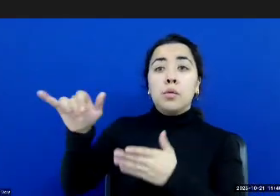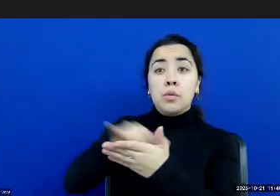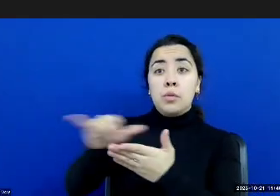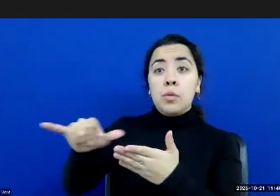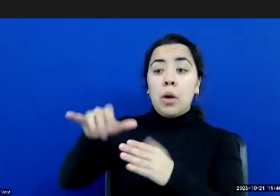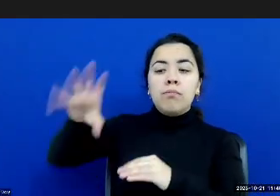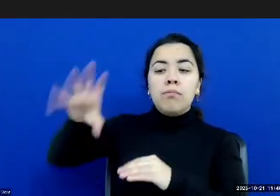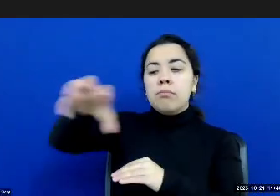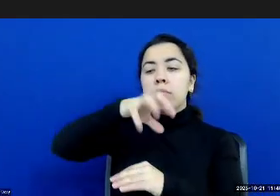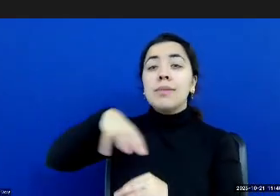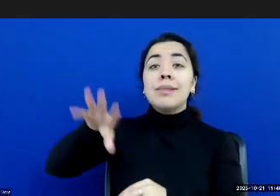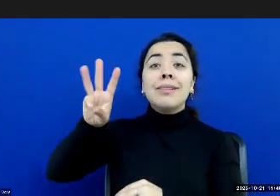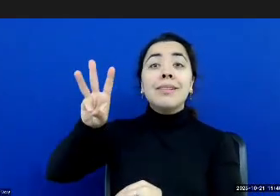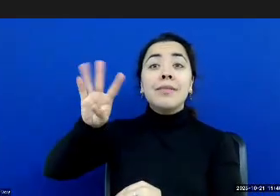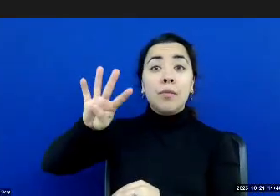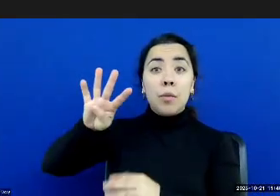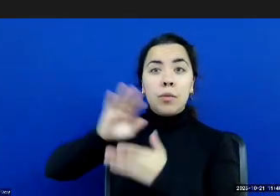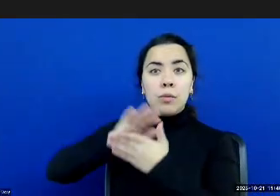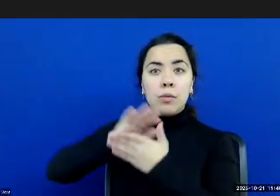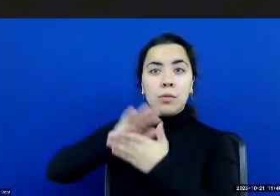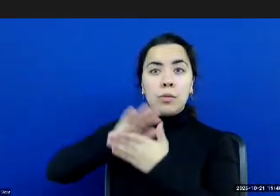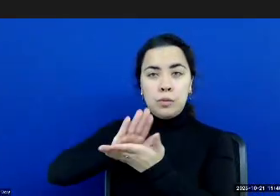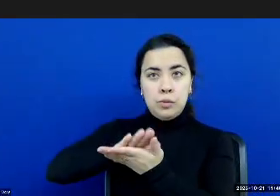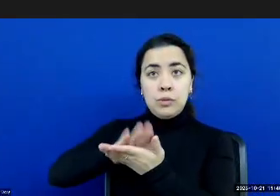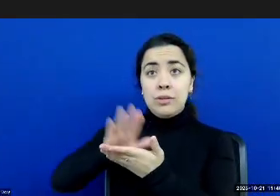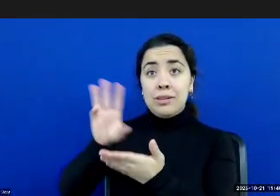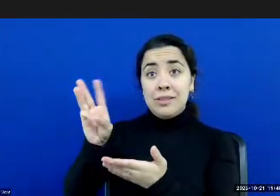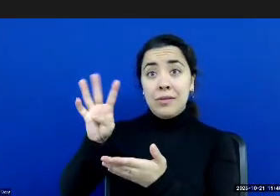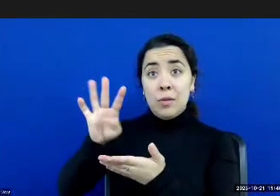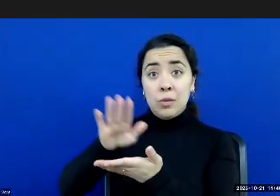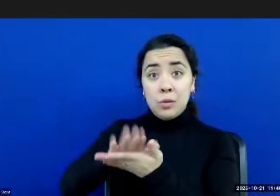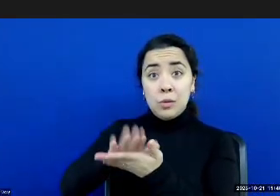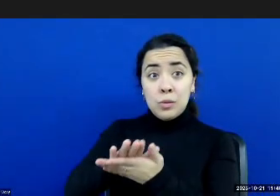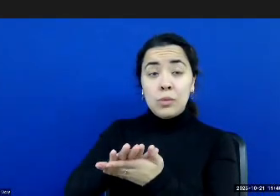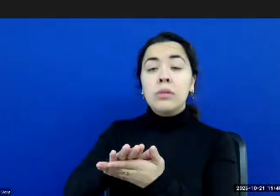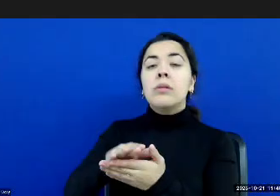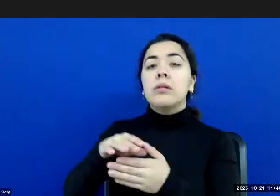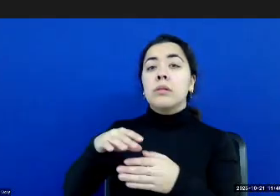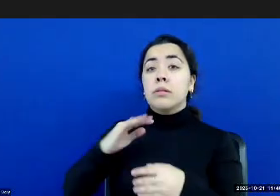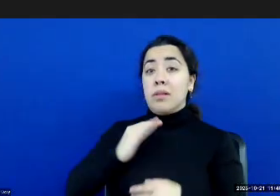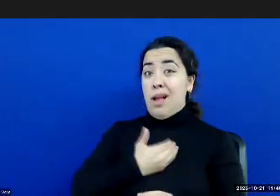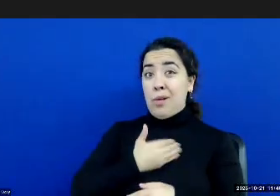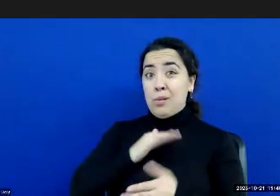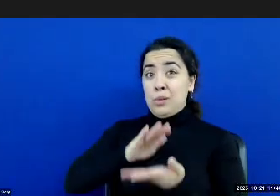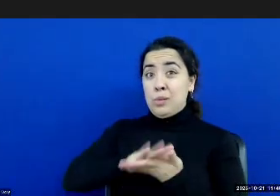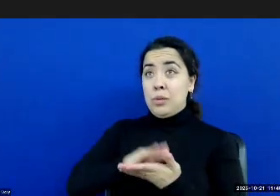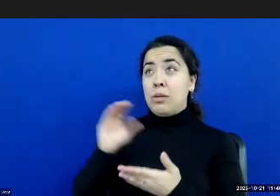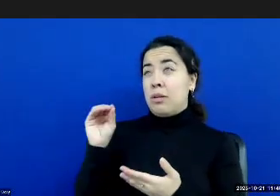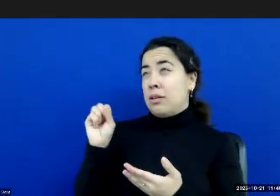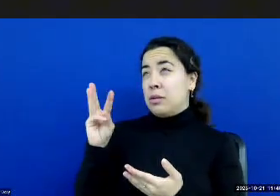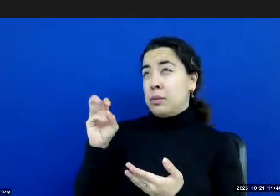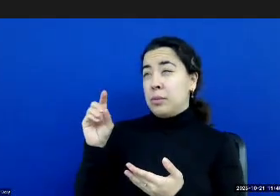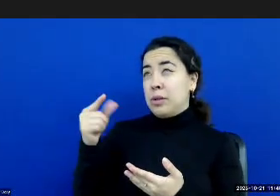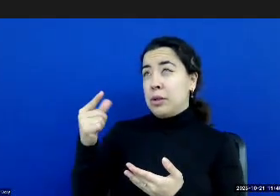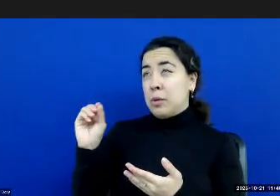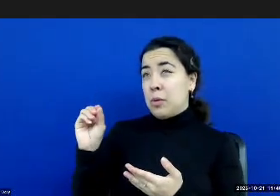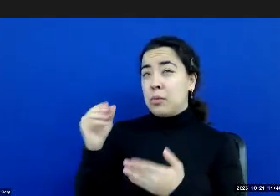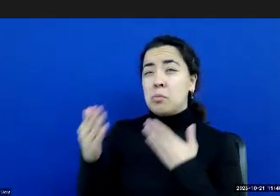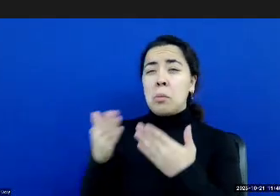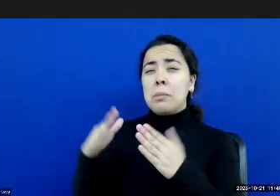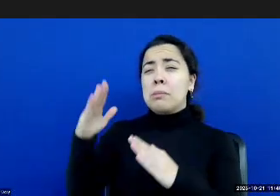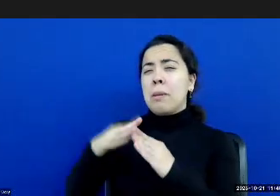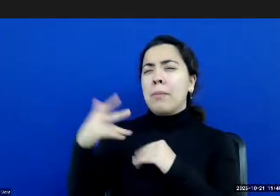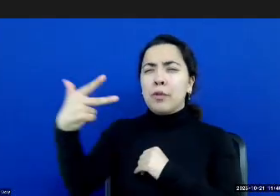Kathleen DeForest: There are 64 schools, and of those 64 schools, Oswego is probably in the top 3,